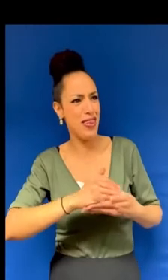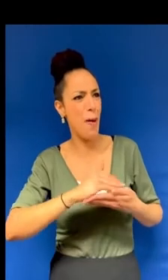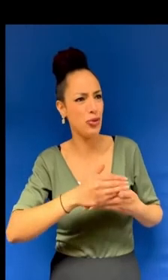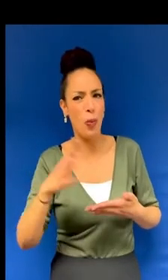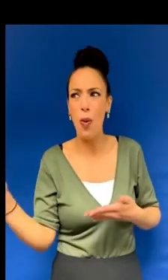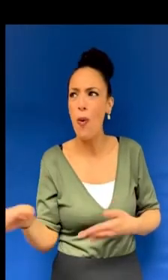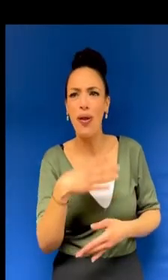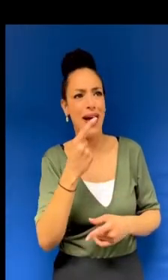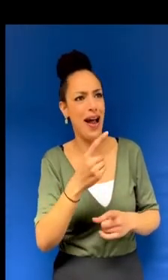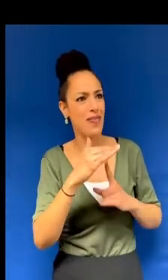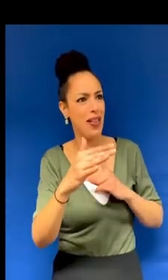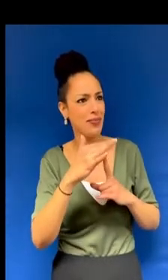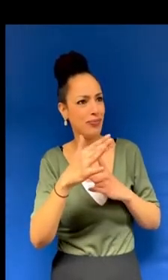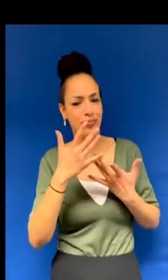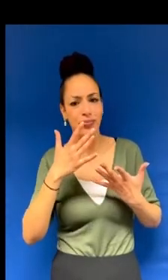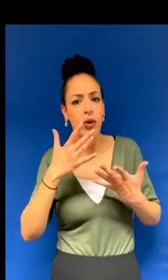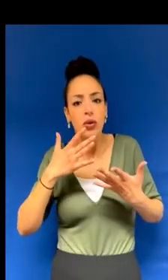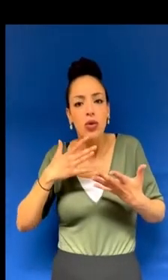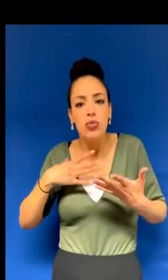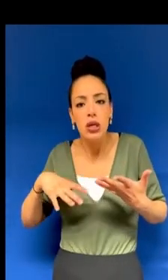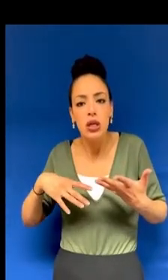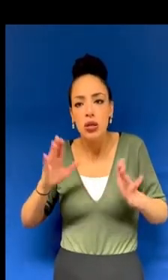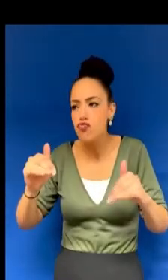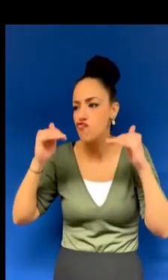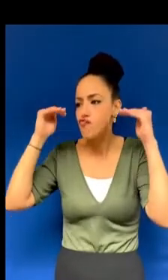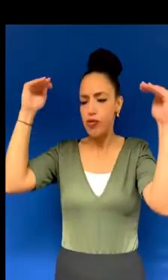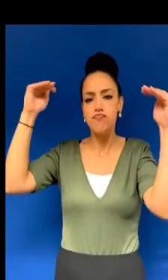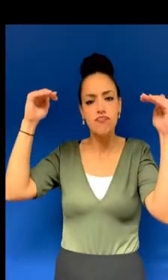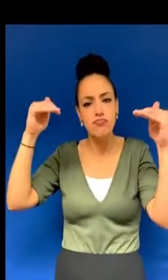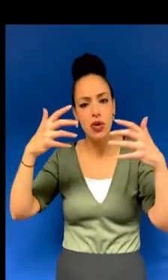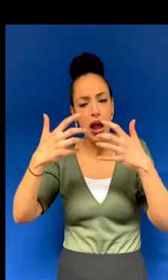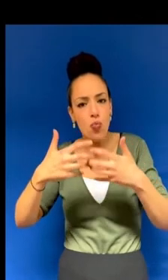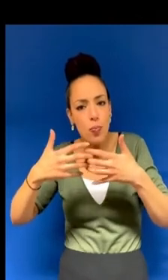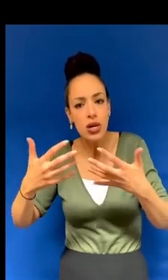those in power, and those above maybe just take it for granted that "Wait, hey everybody must have